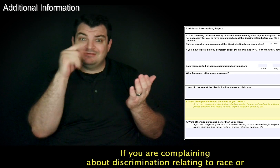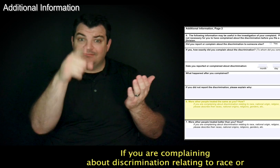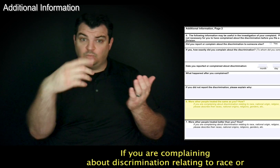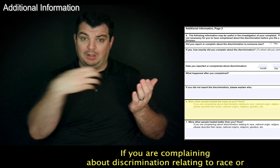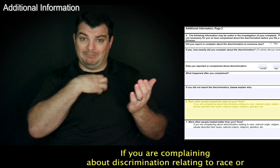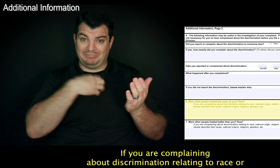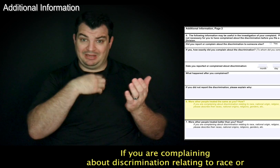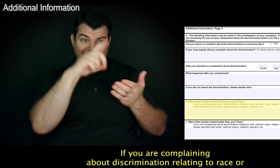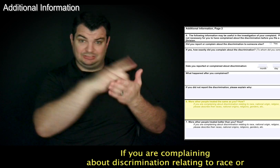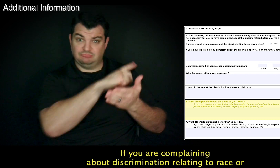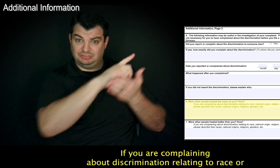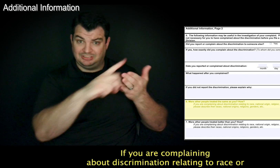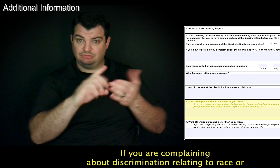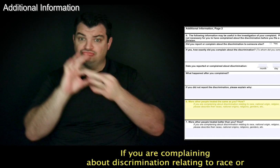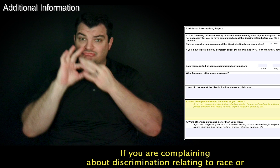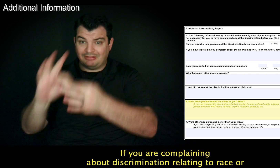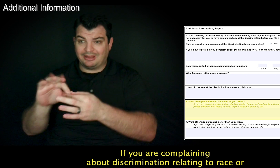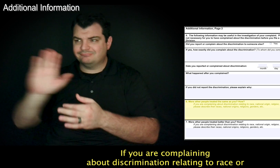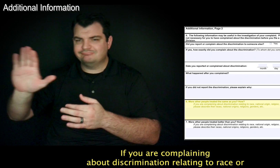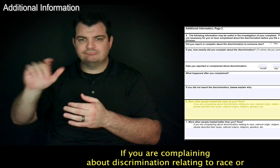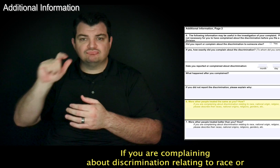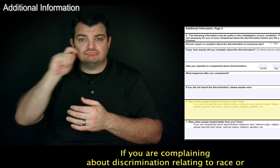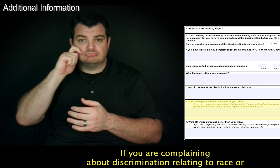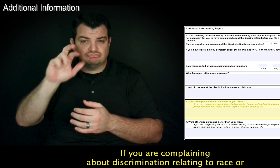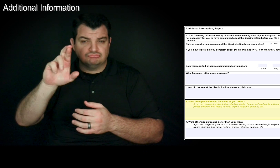If you are complaining about discrimination relating to race or